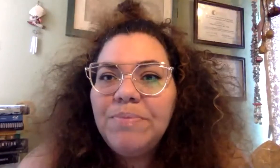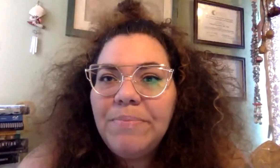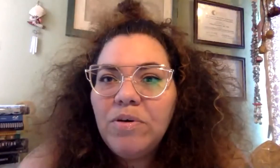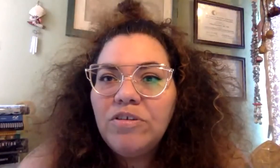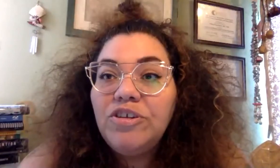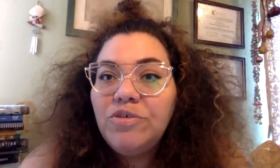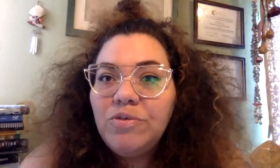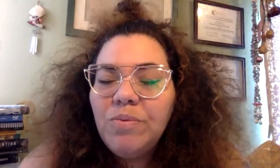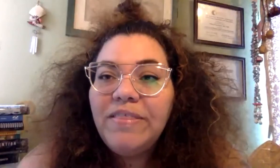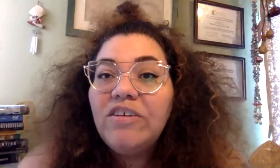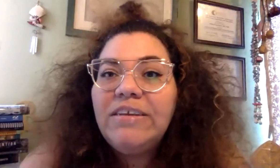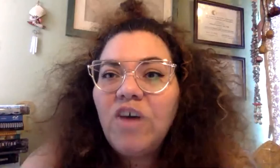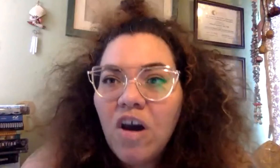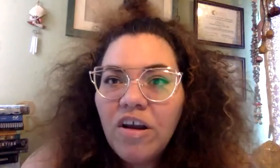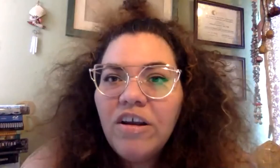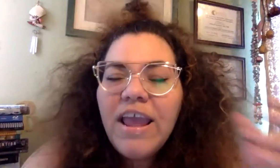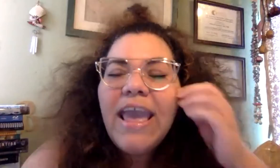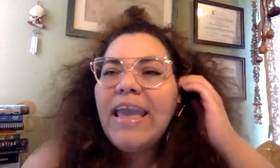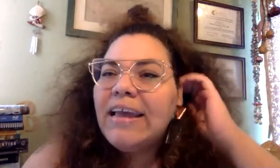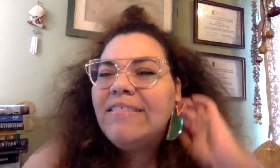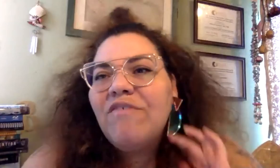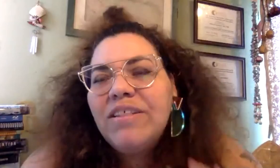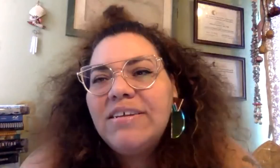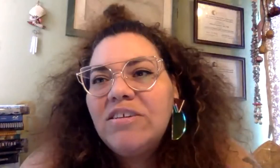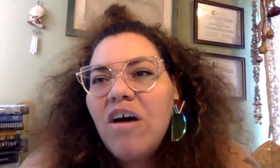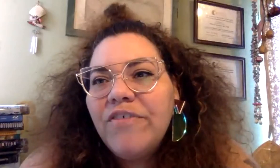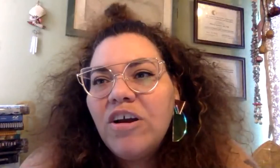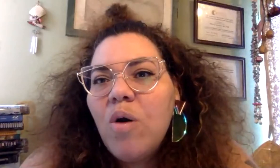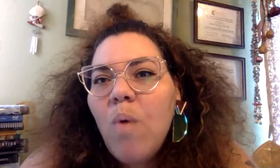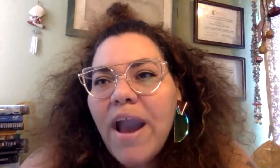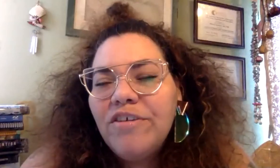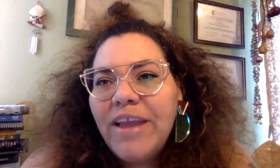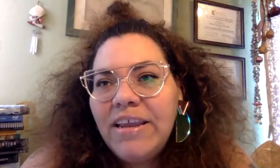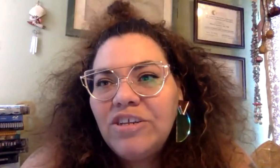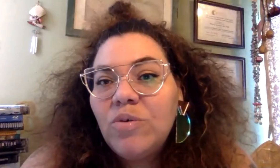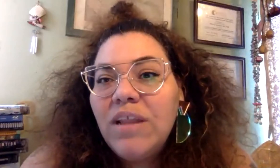what their needs are, and that really doesn’t offer a wider range or lens